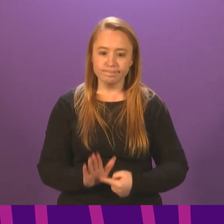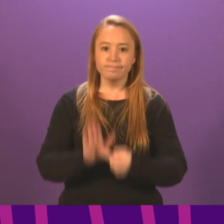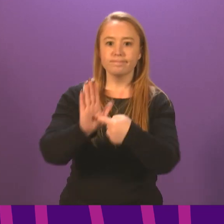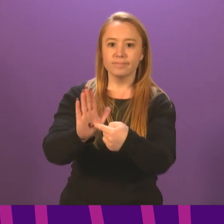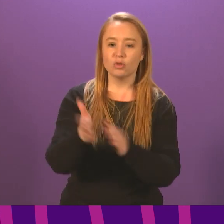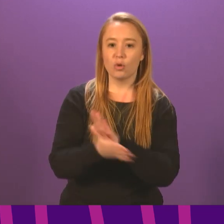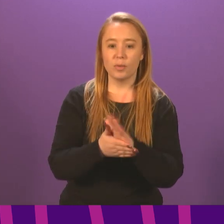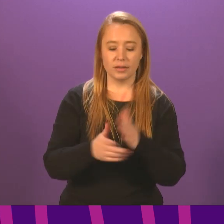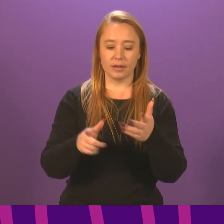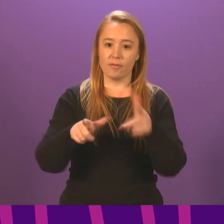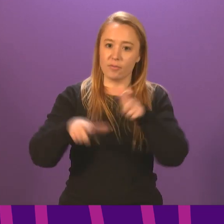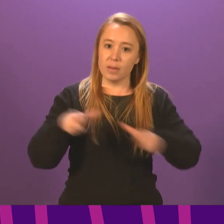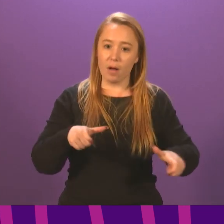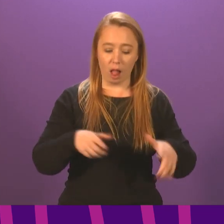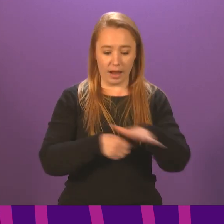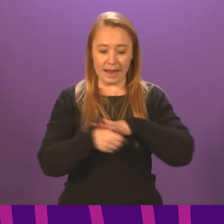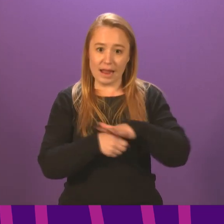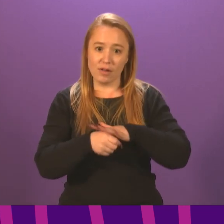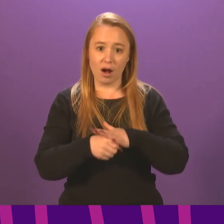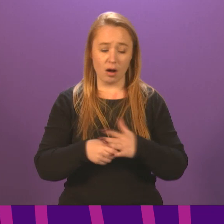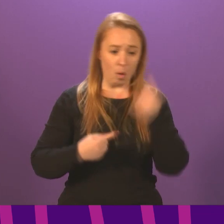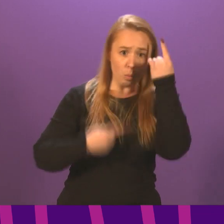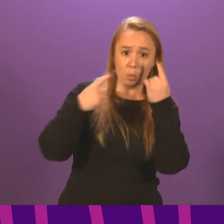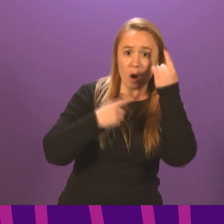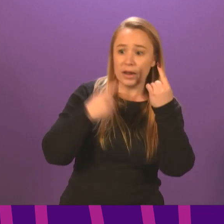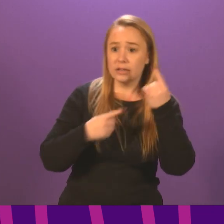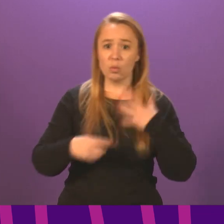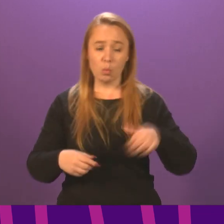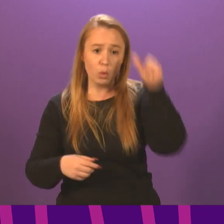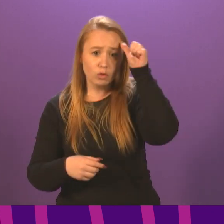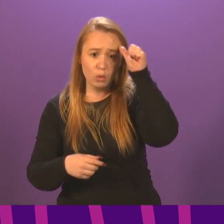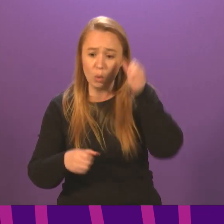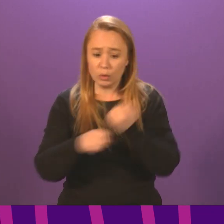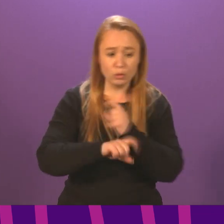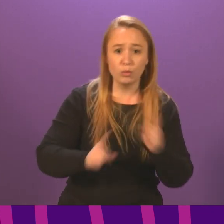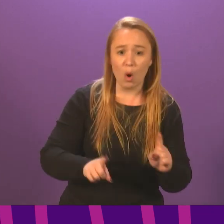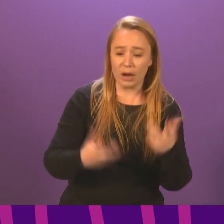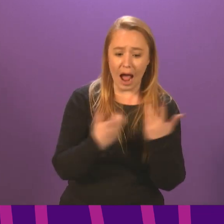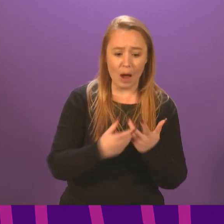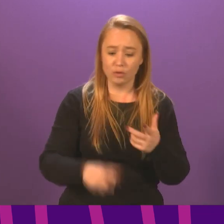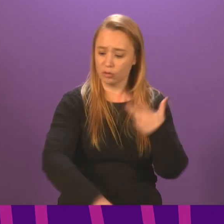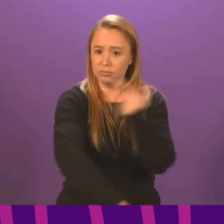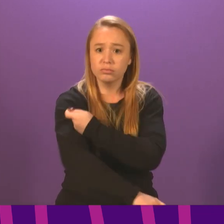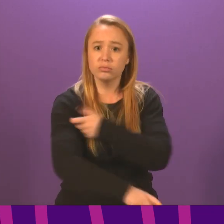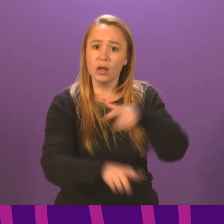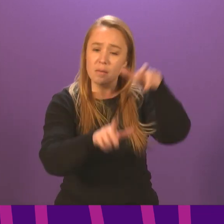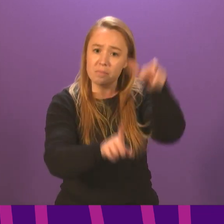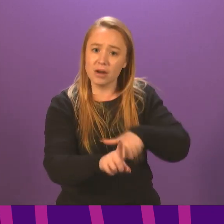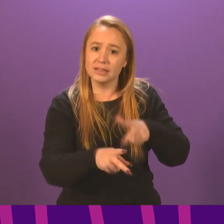contacted by constituents or their families, they will have that information to hand. By